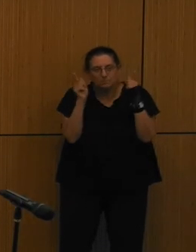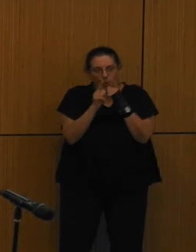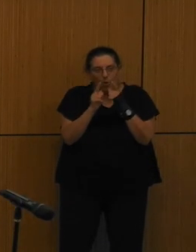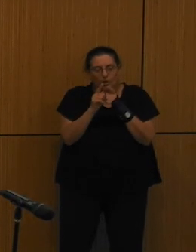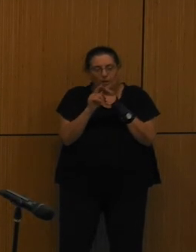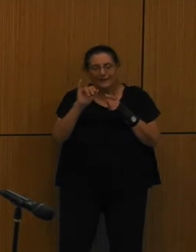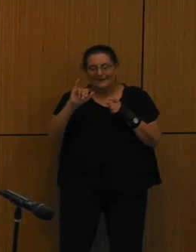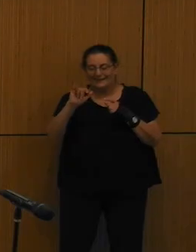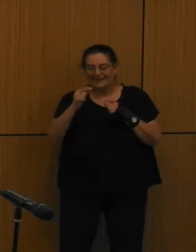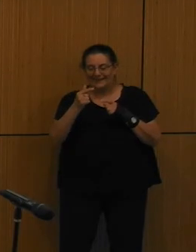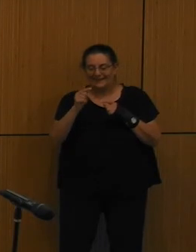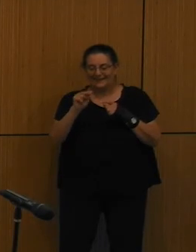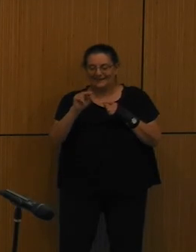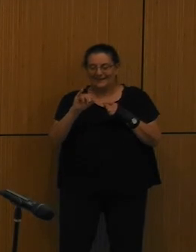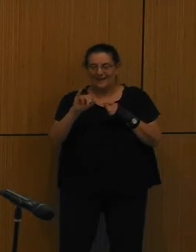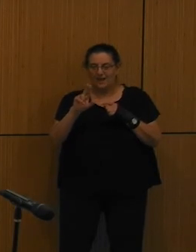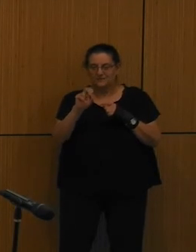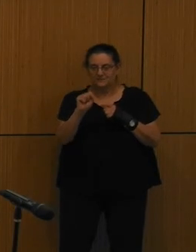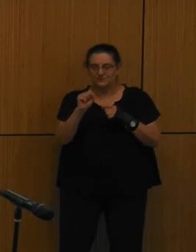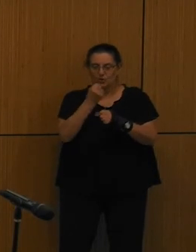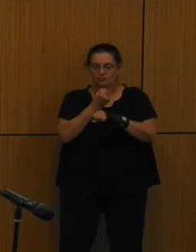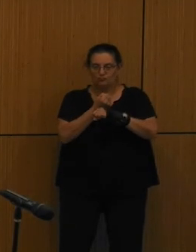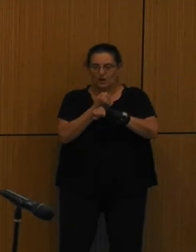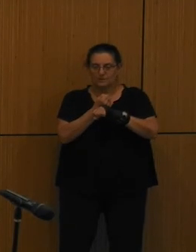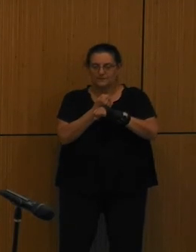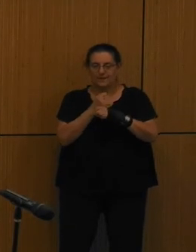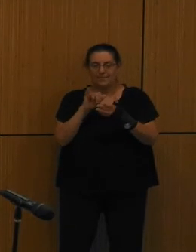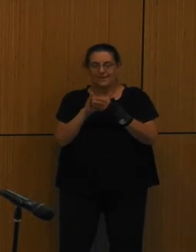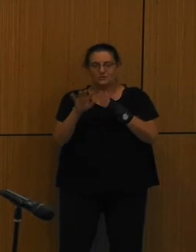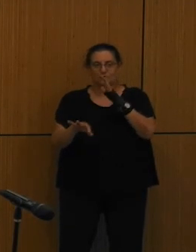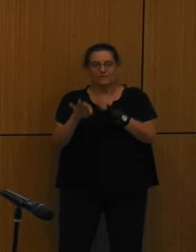of the same igneous minerals you find in igneous rocks on the Earth.